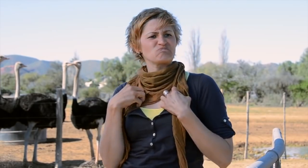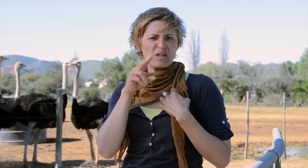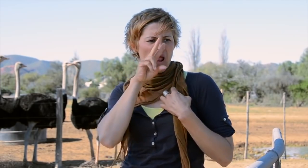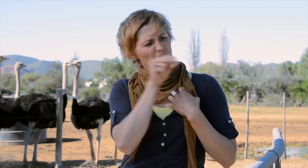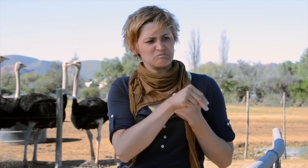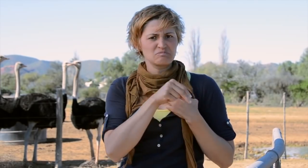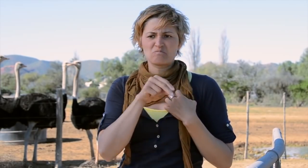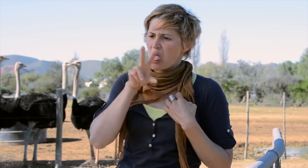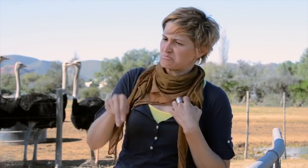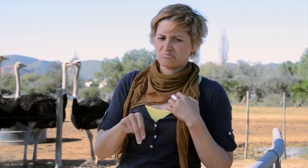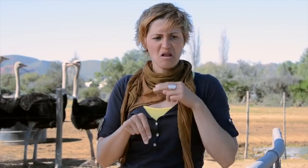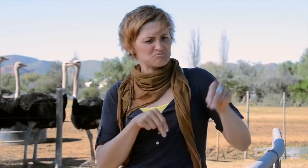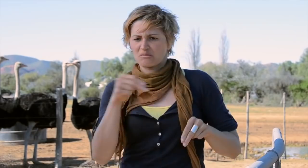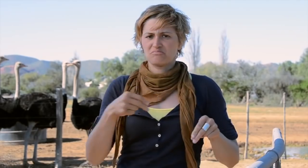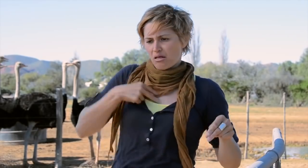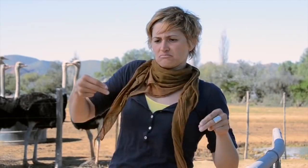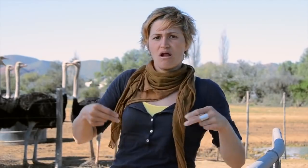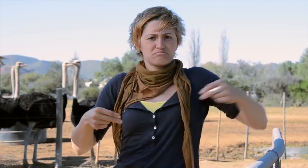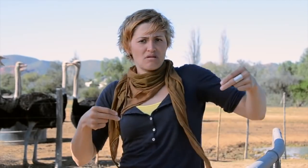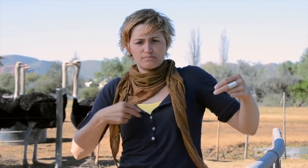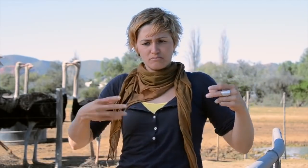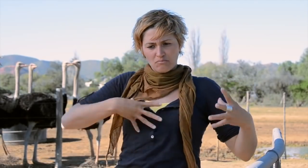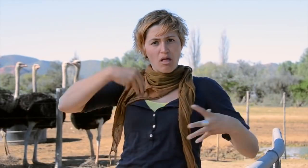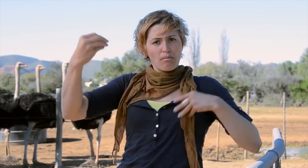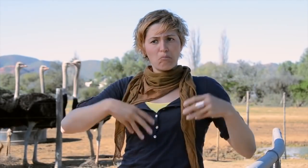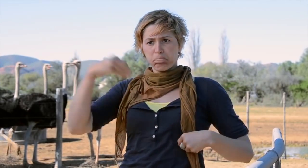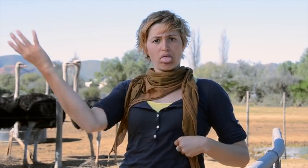they will become cranky and start attacking each